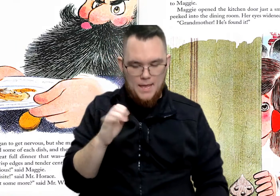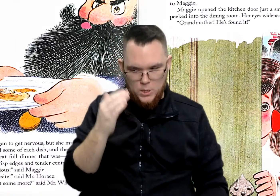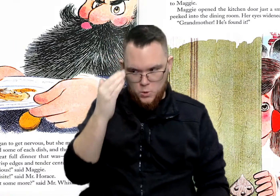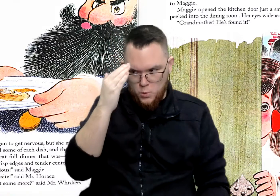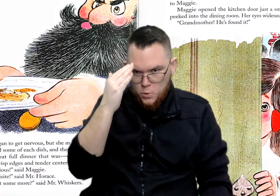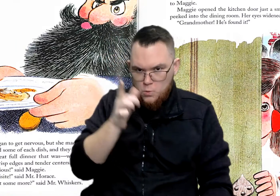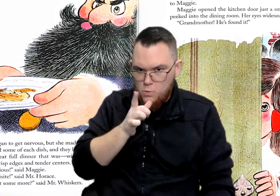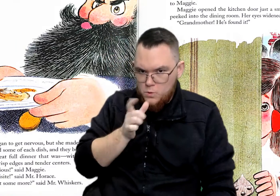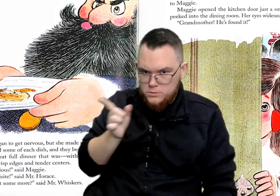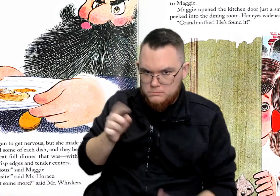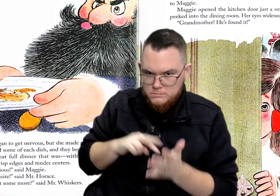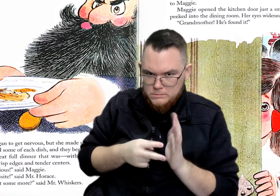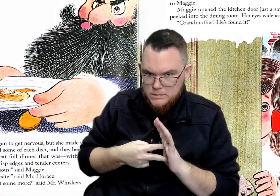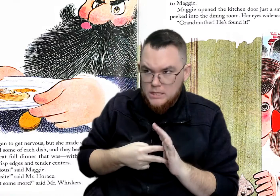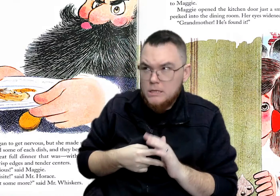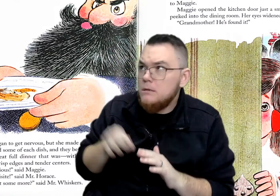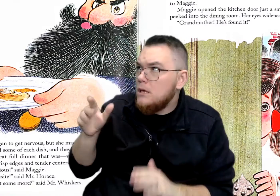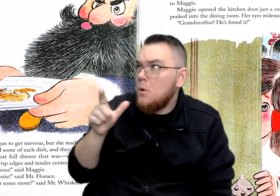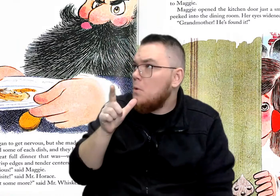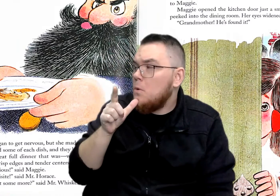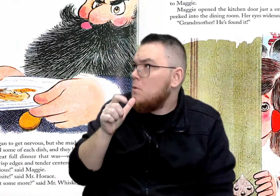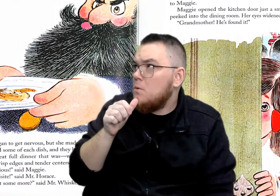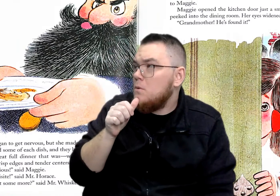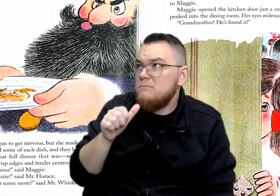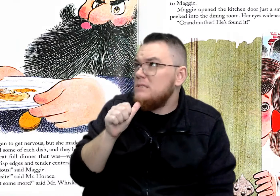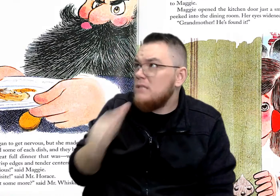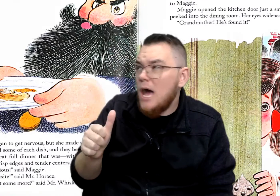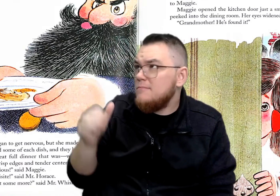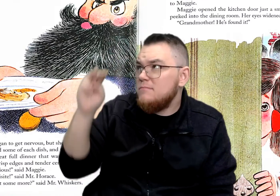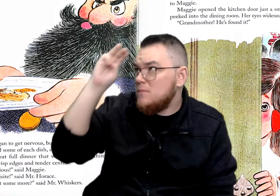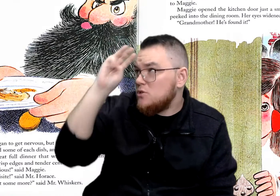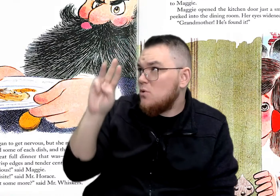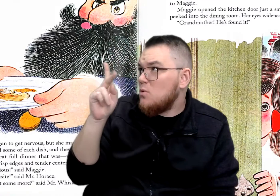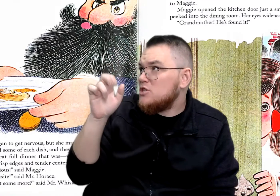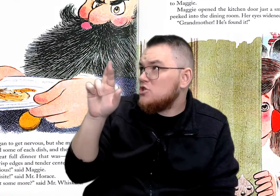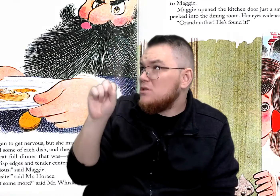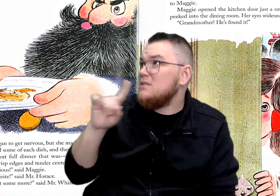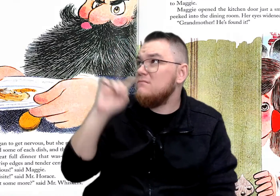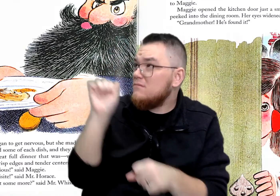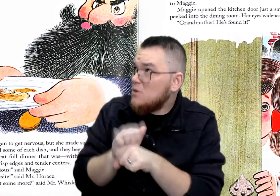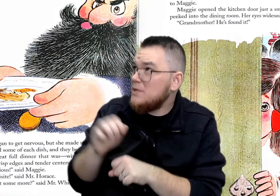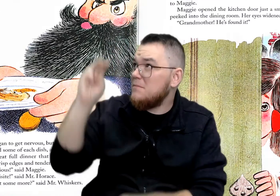“It wasn’t Mr. Whiskers,” she said, “it was Mr. Horace!”